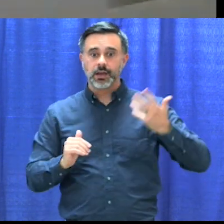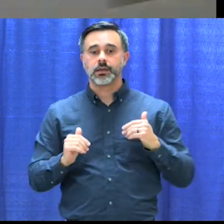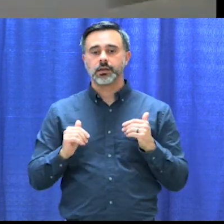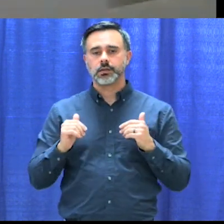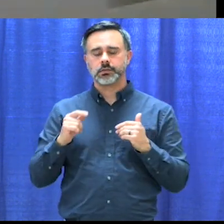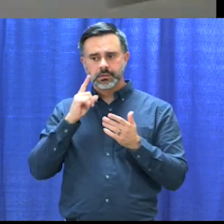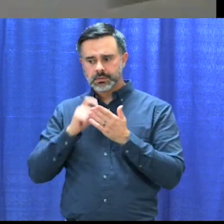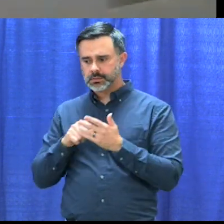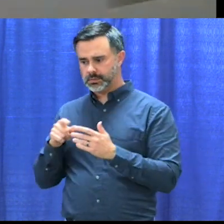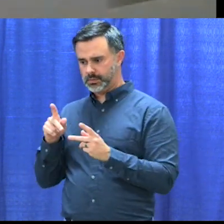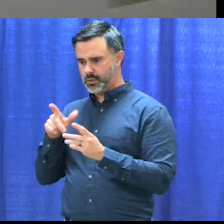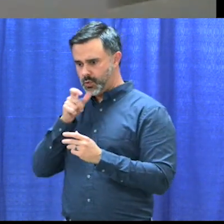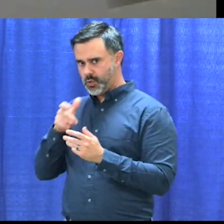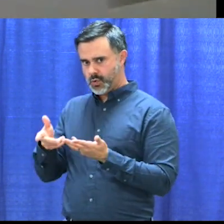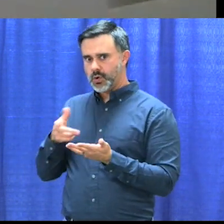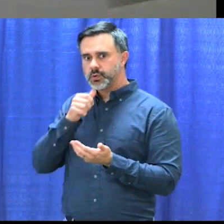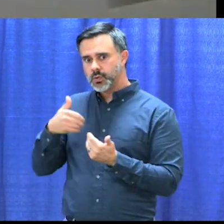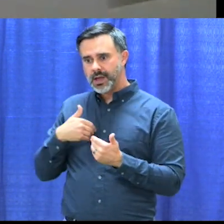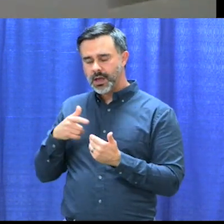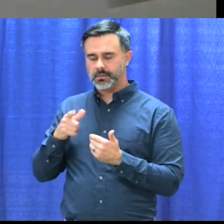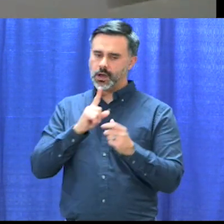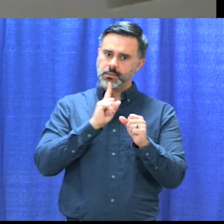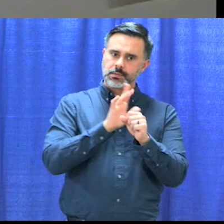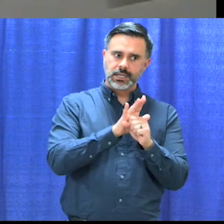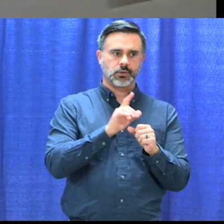students, I'm committed to working with all the stakeholders and identify the shortcomings